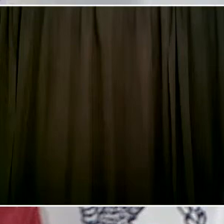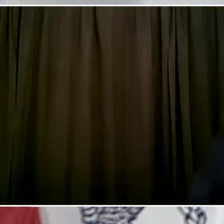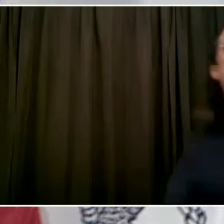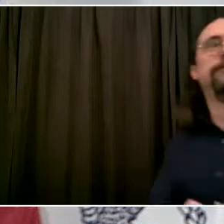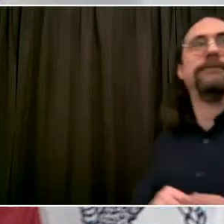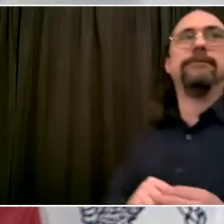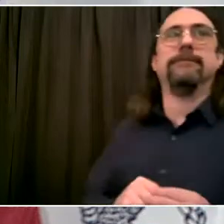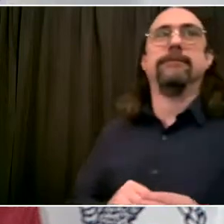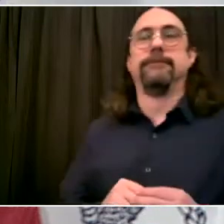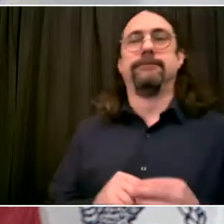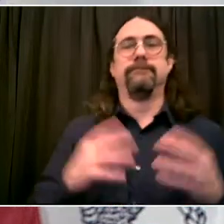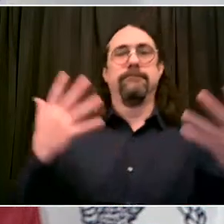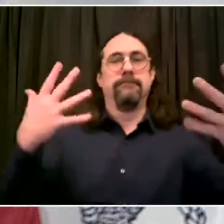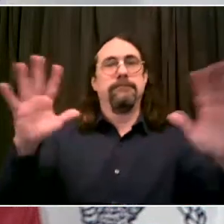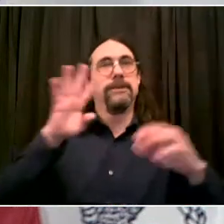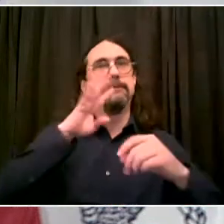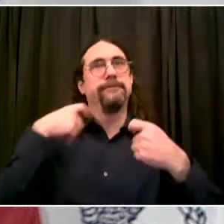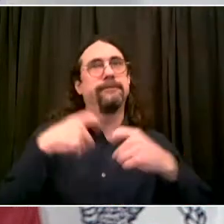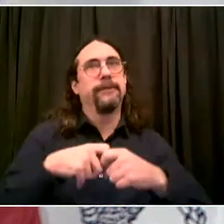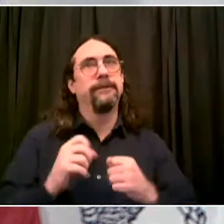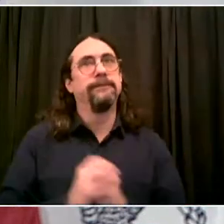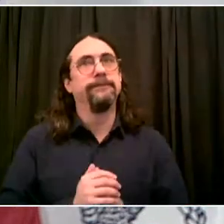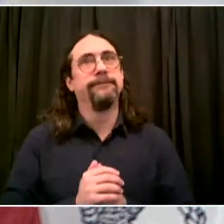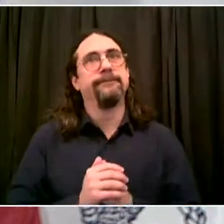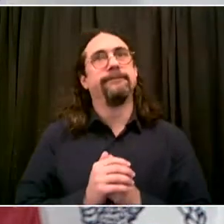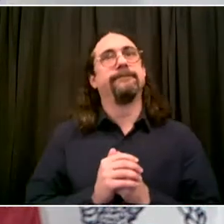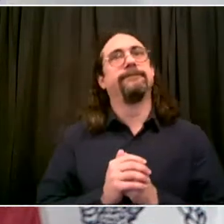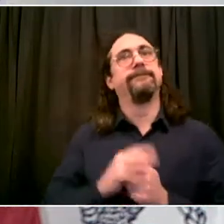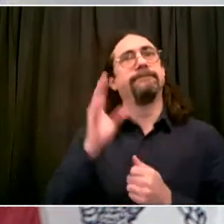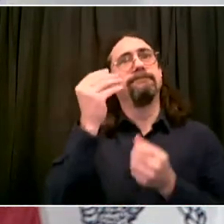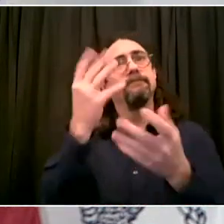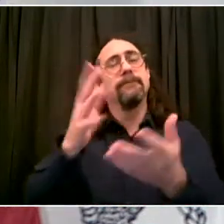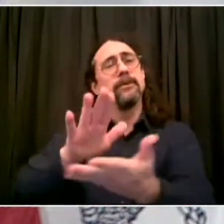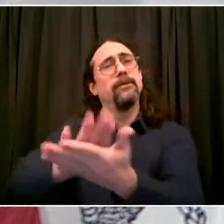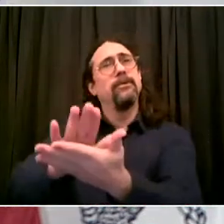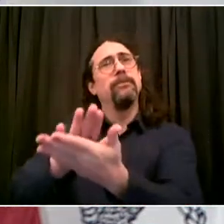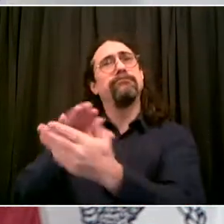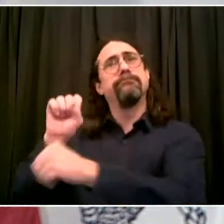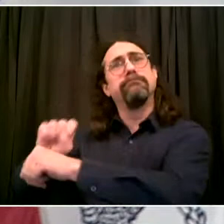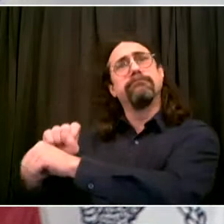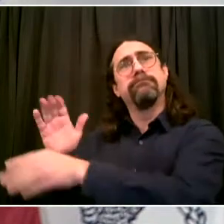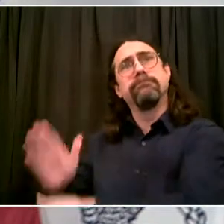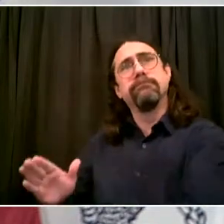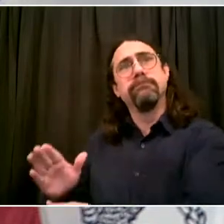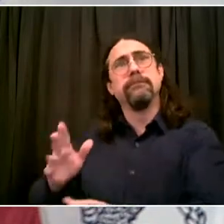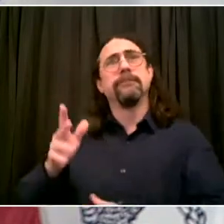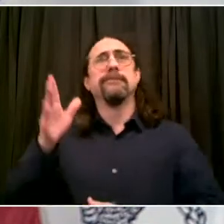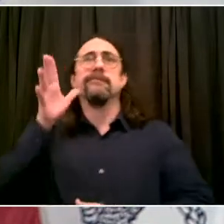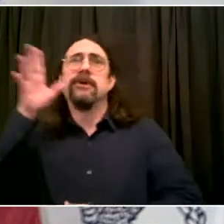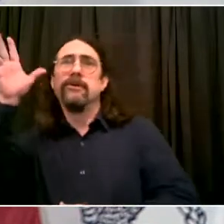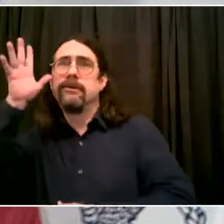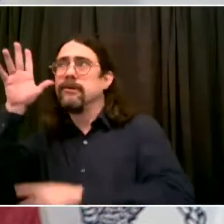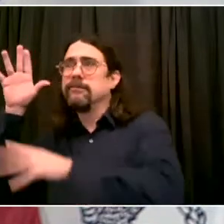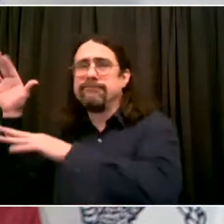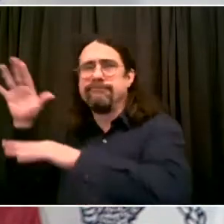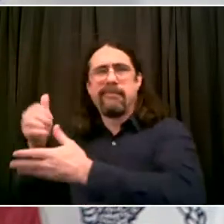I WANT TO EMPHASIZE THAT IN ENGLISH. MY THANKS TO THE